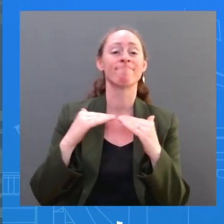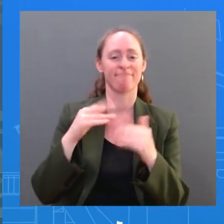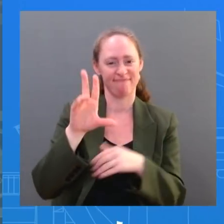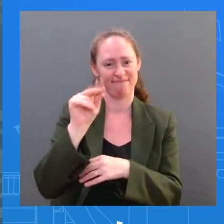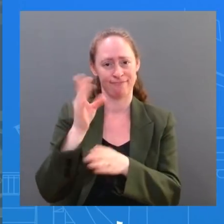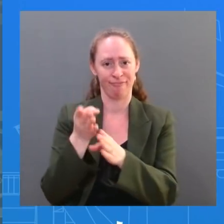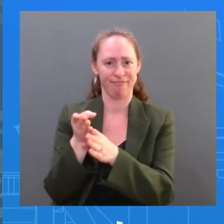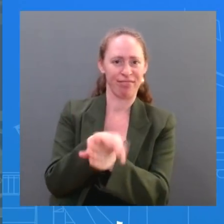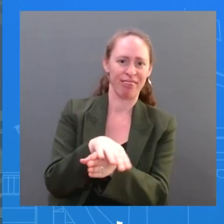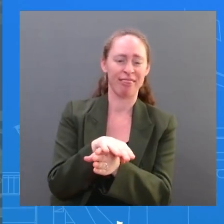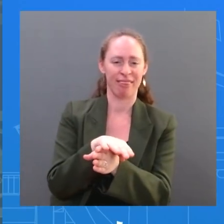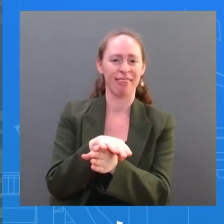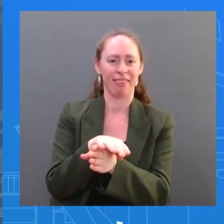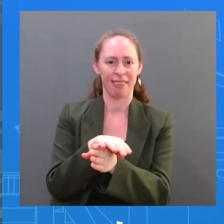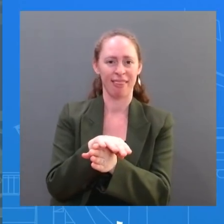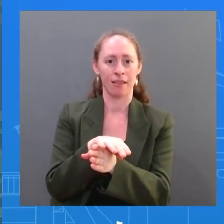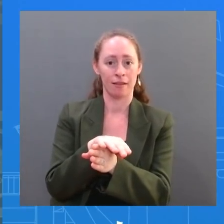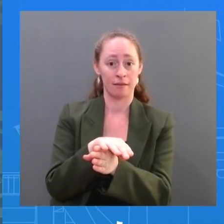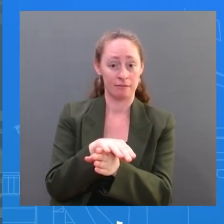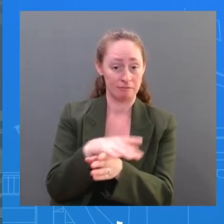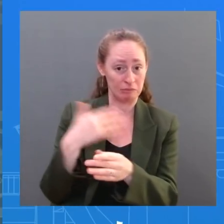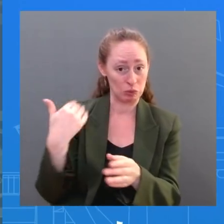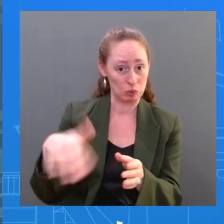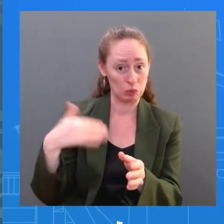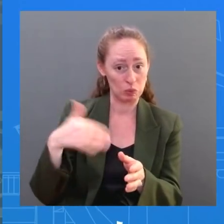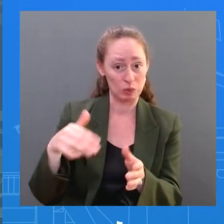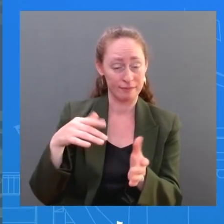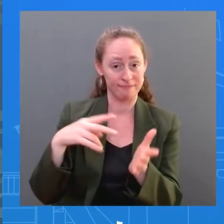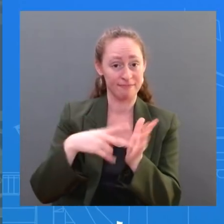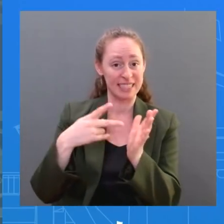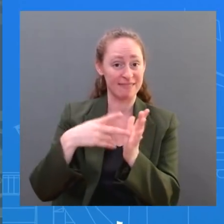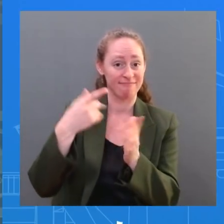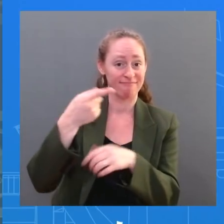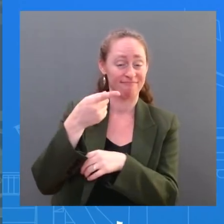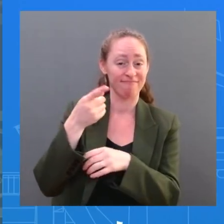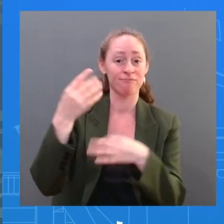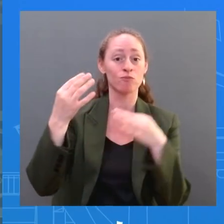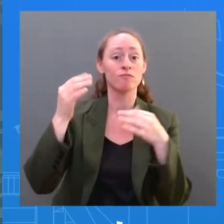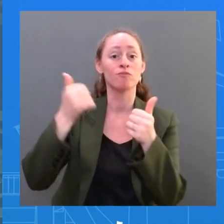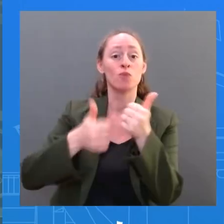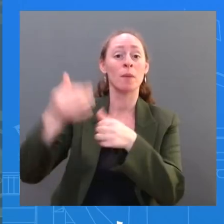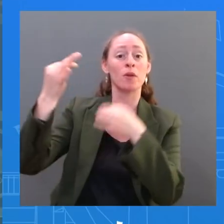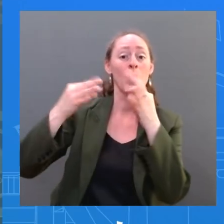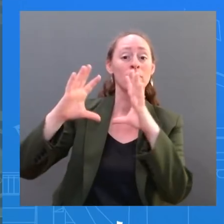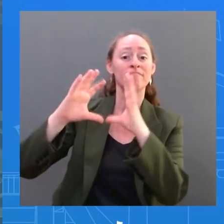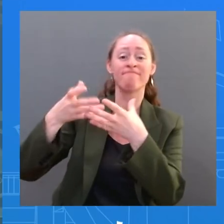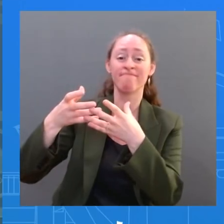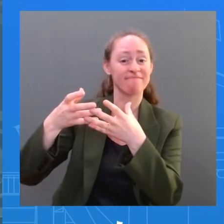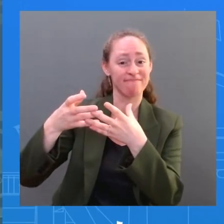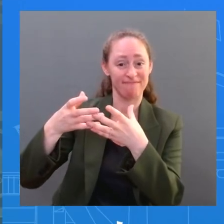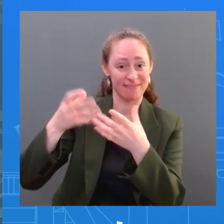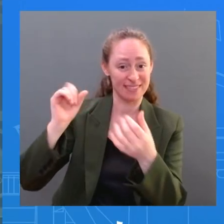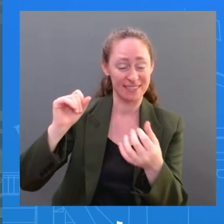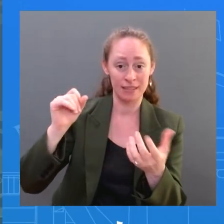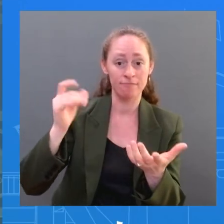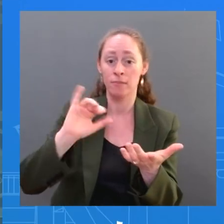The President respects the institution. He respects the Court. What he doesn't -- what he believes was unconstitutional,